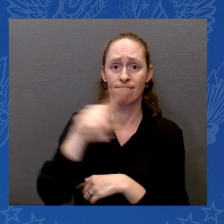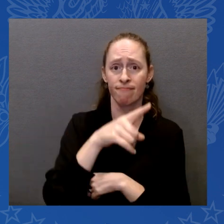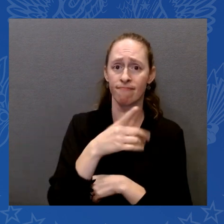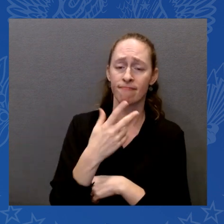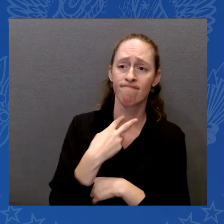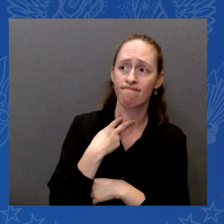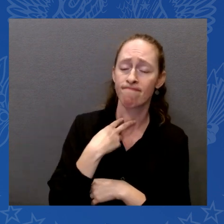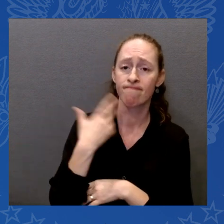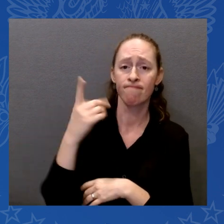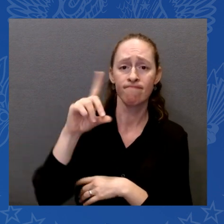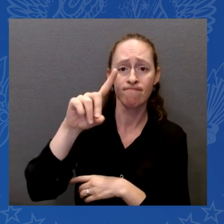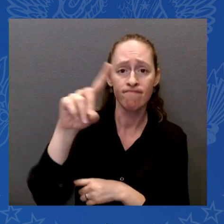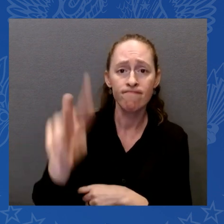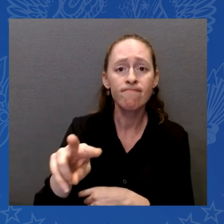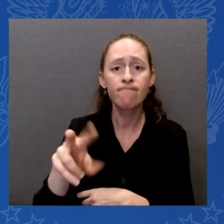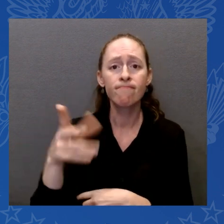Or they resort to desperate measures.